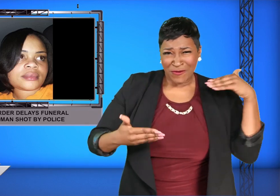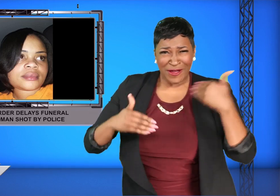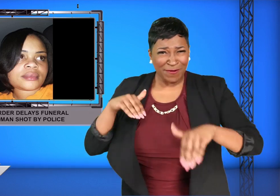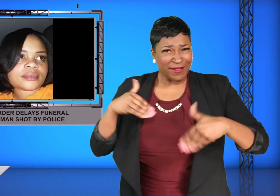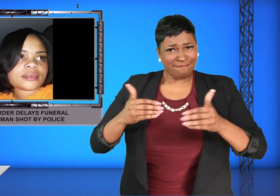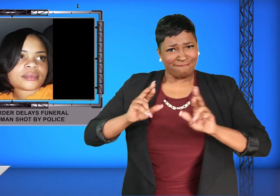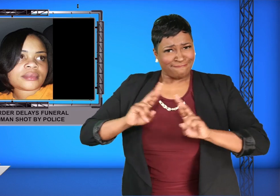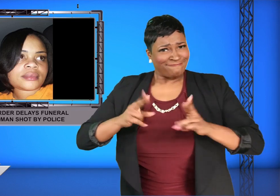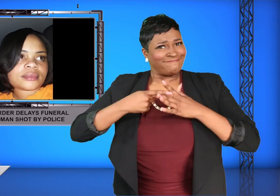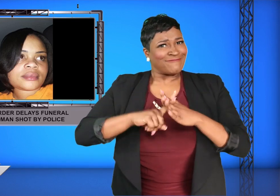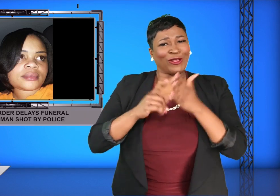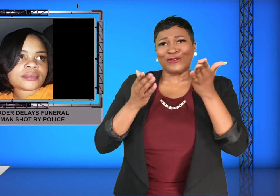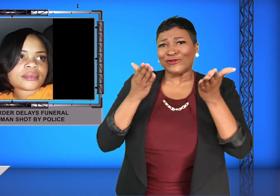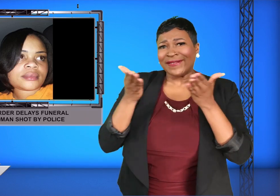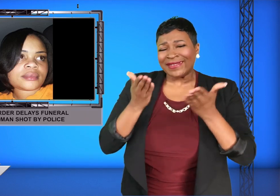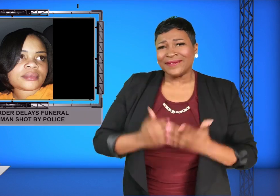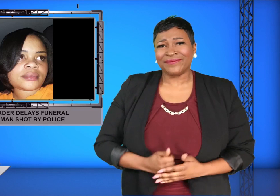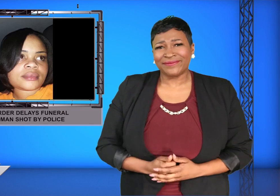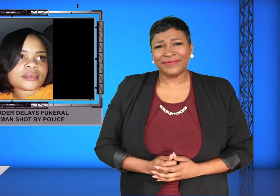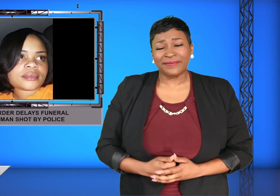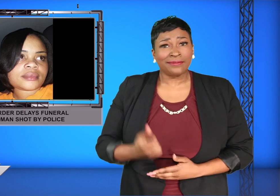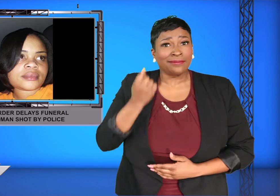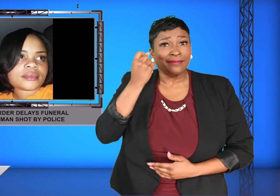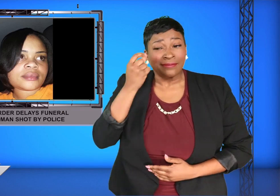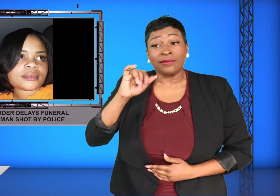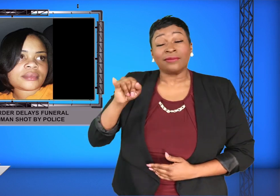arrived for the service.